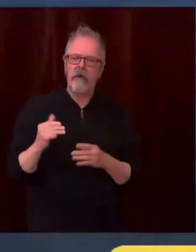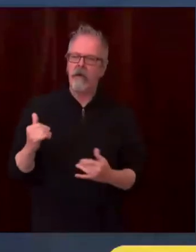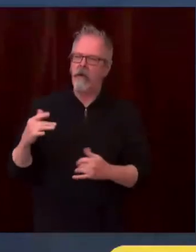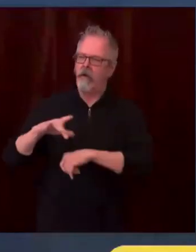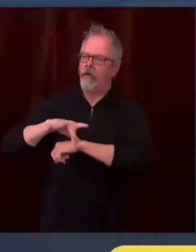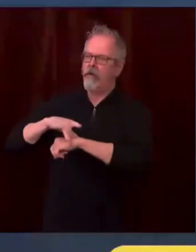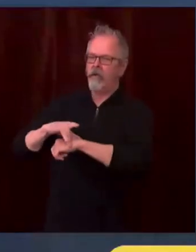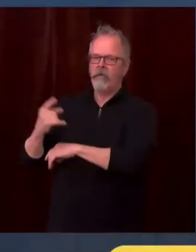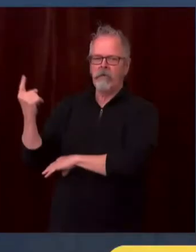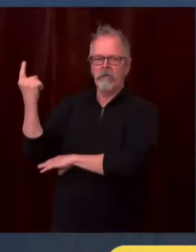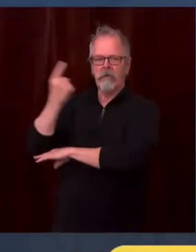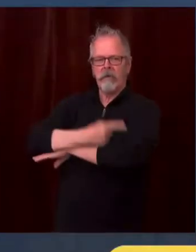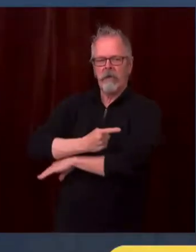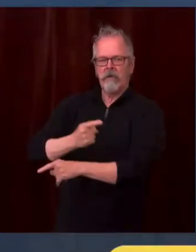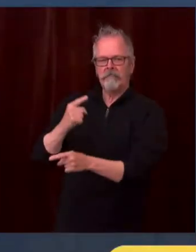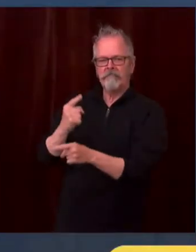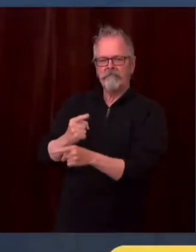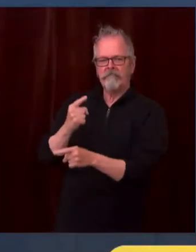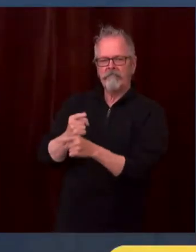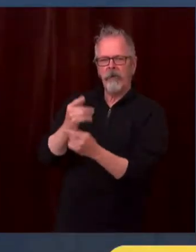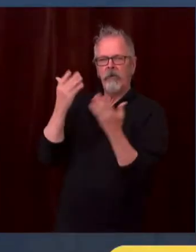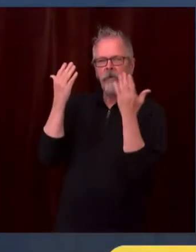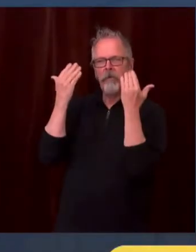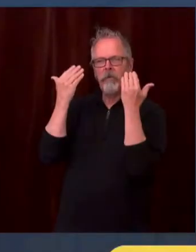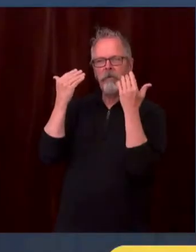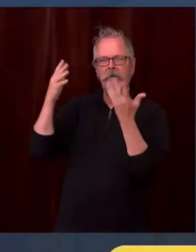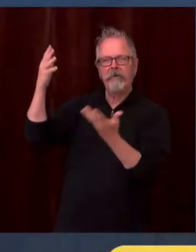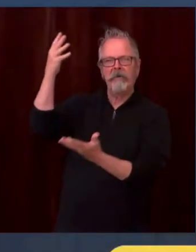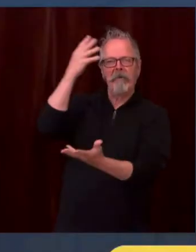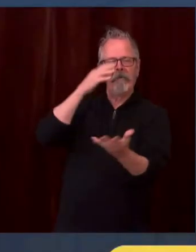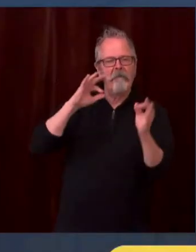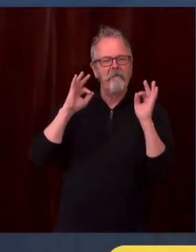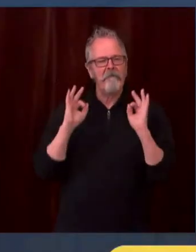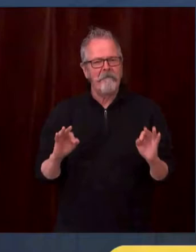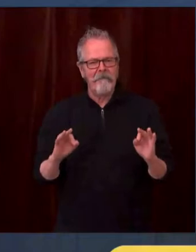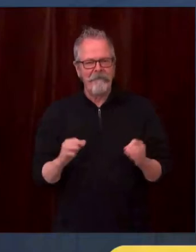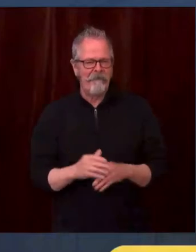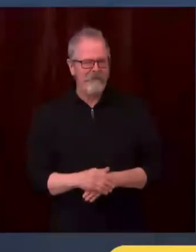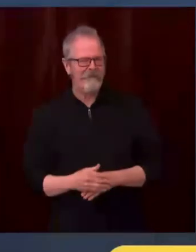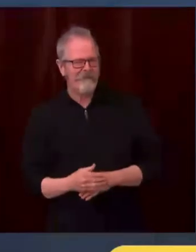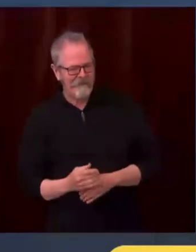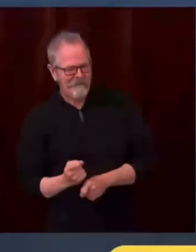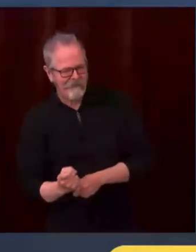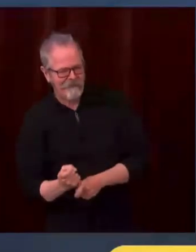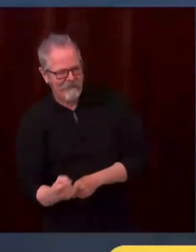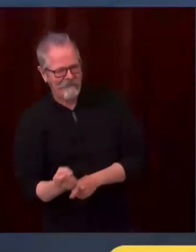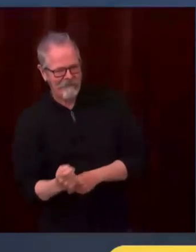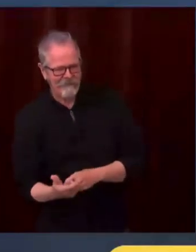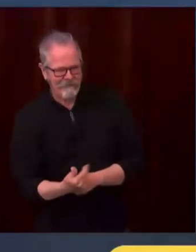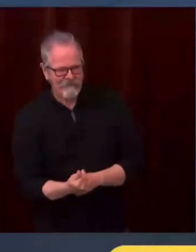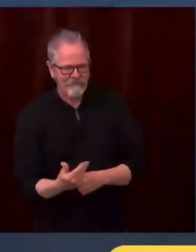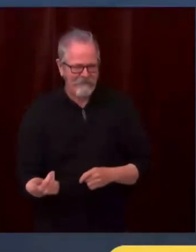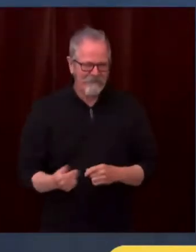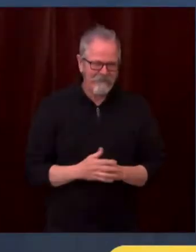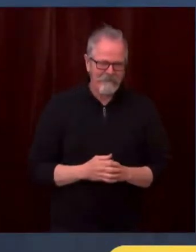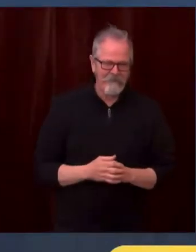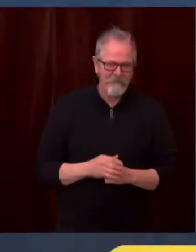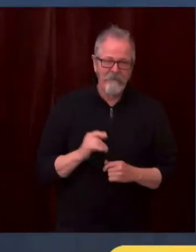We're particularly proud of our legacy of Earth day it was started of course, when the two co founders was Washingtonian Dennis Hayes, Dennis,